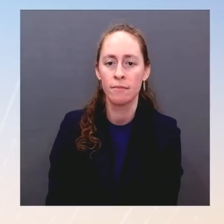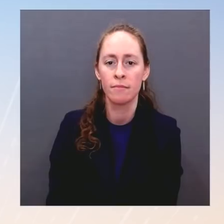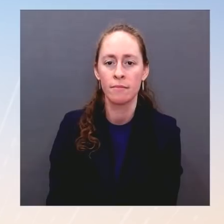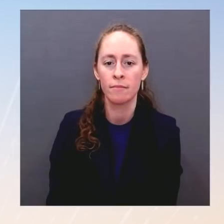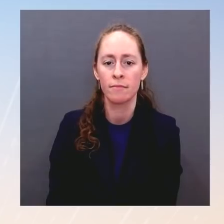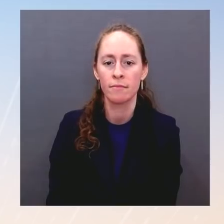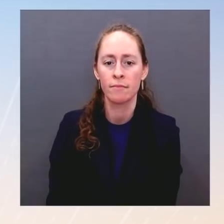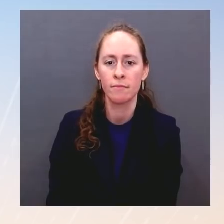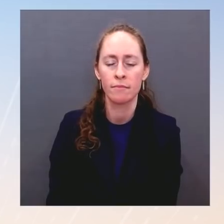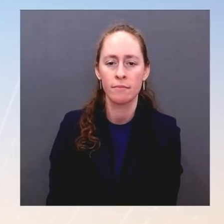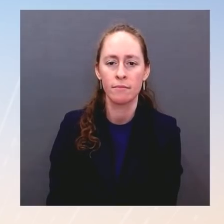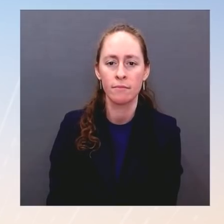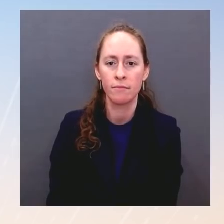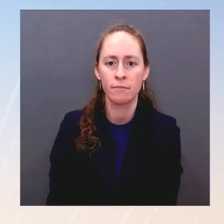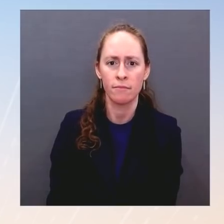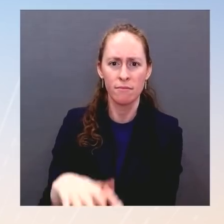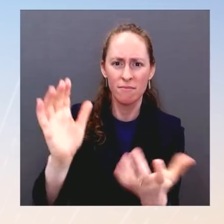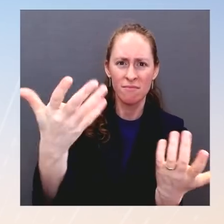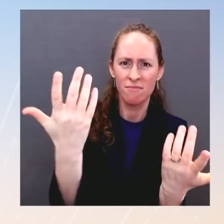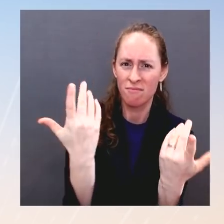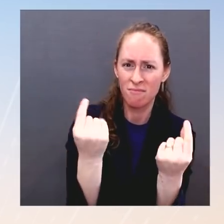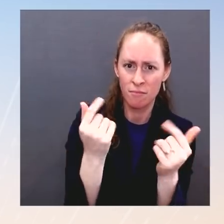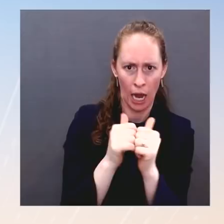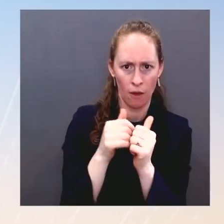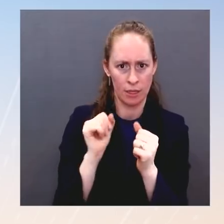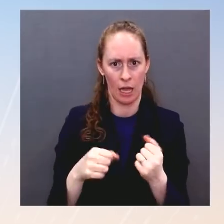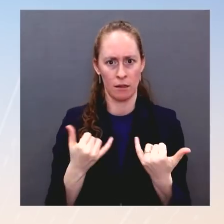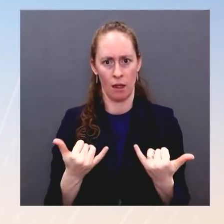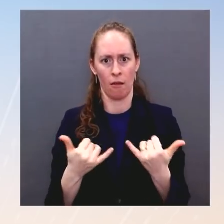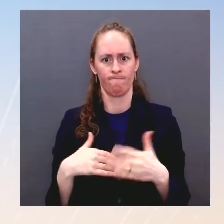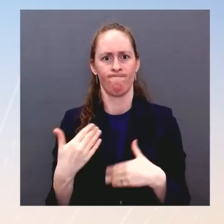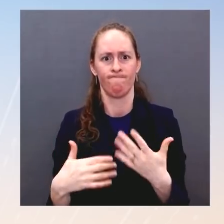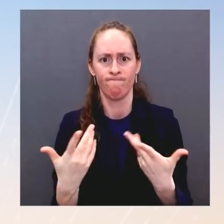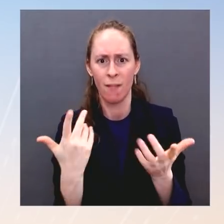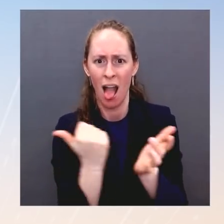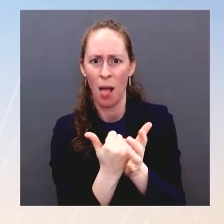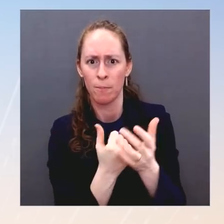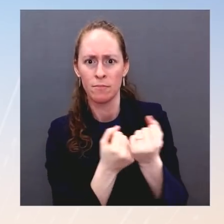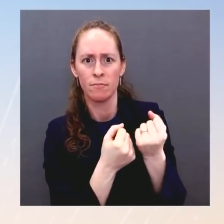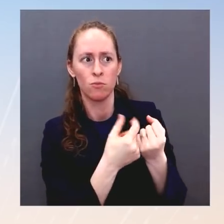as they did with Afghans that wanted to come to the U.S.? Ms. Psaki: Well, it's a slightly different circumstance, I will say,